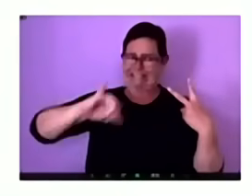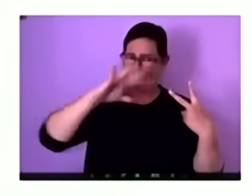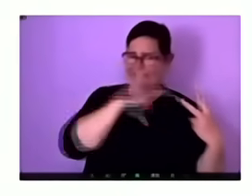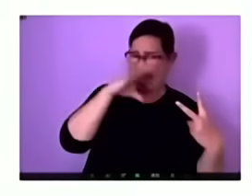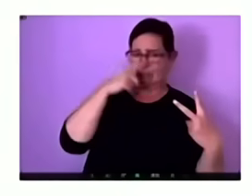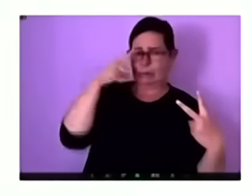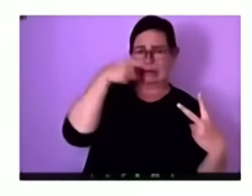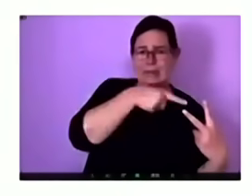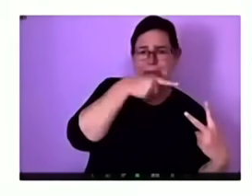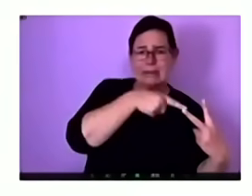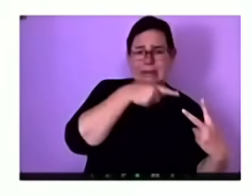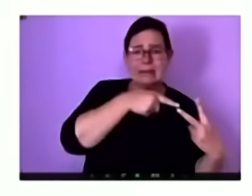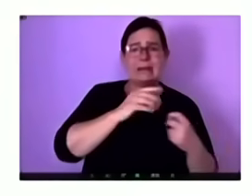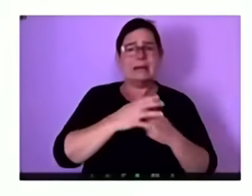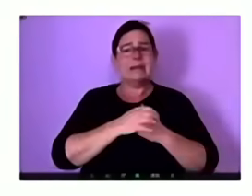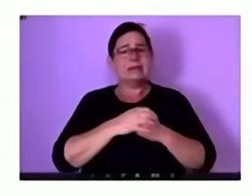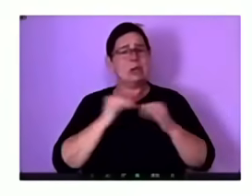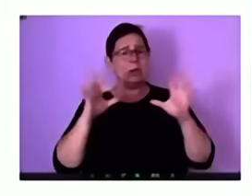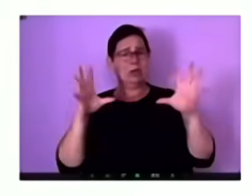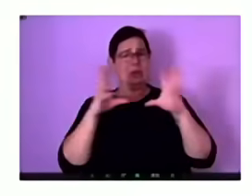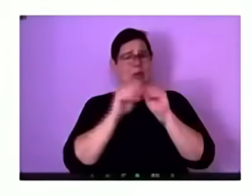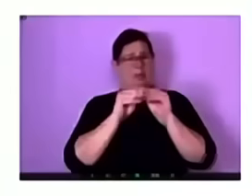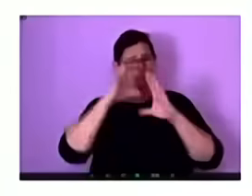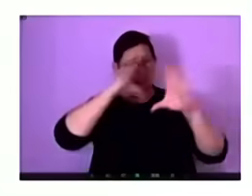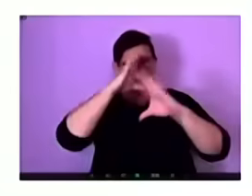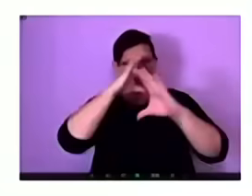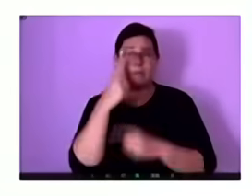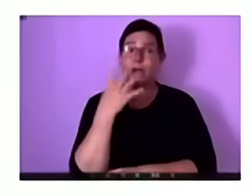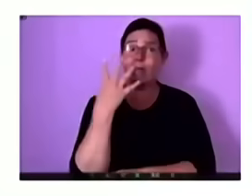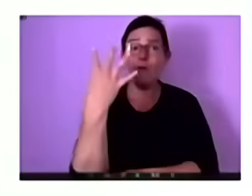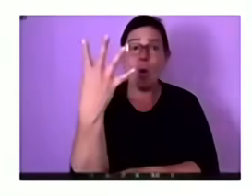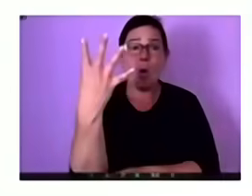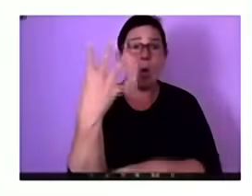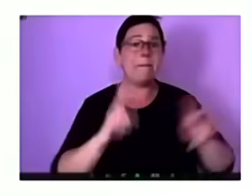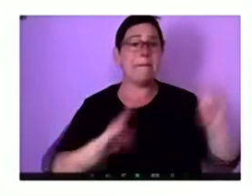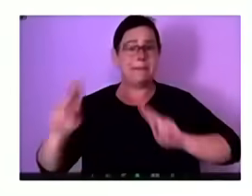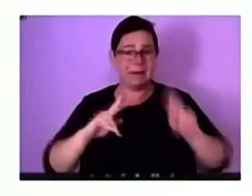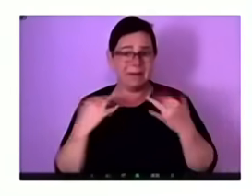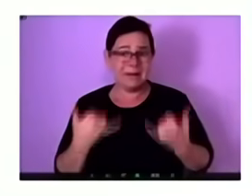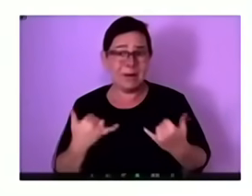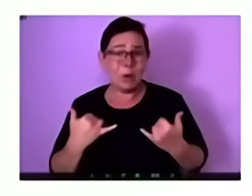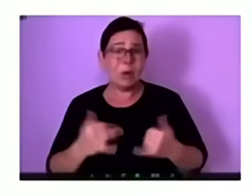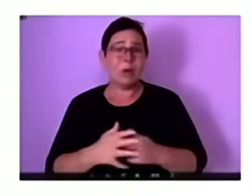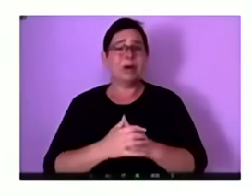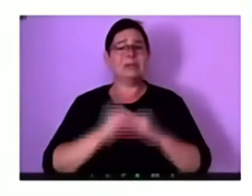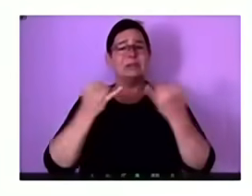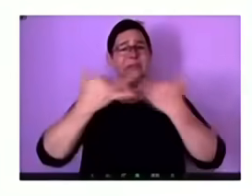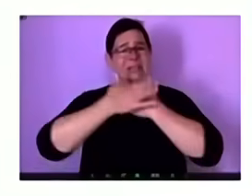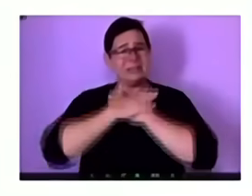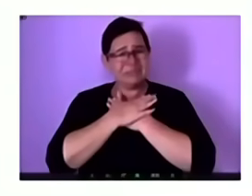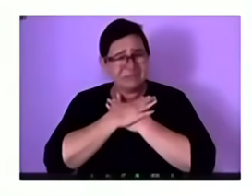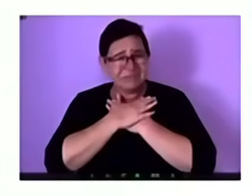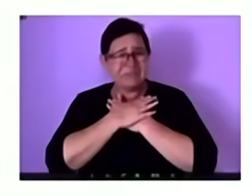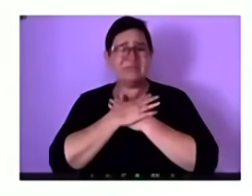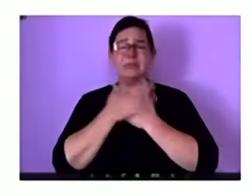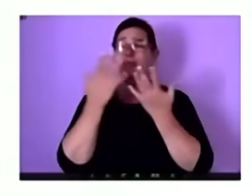NAMES AT THIS TIME. I KNOW IT'S IN OUR NATURE TO SPRING INTO ACTION AND HELP, BUT